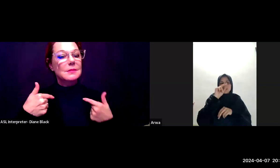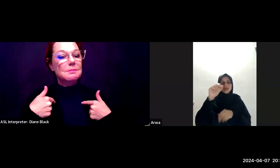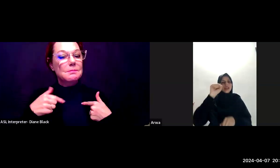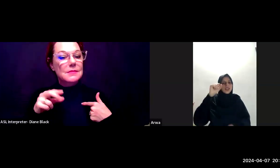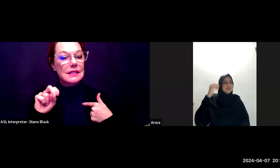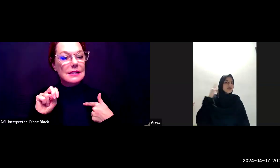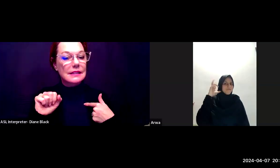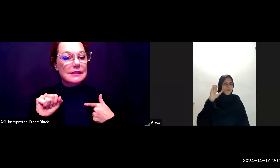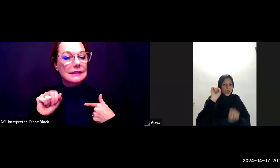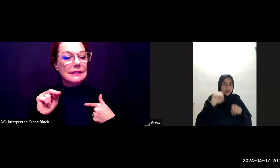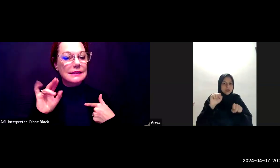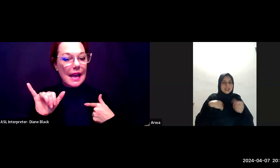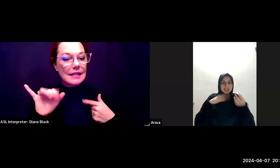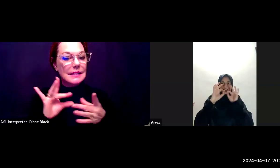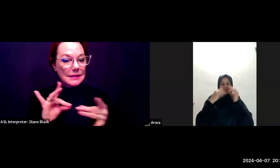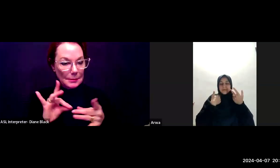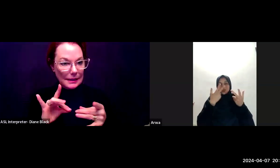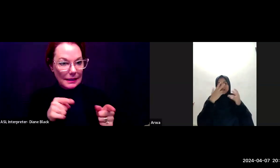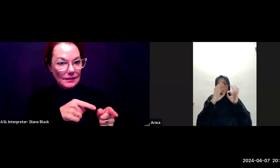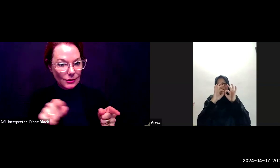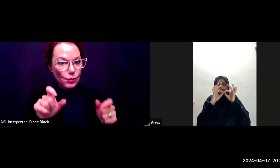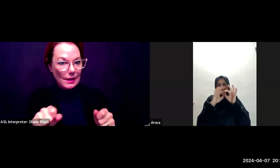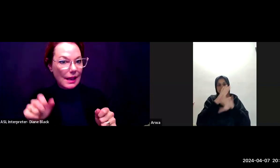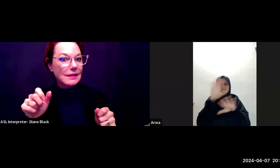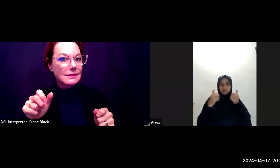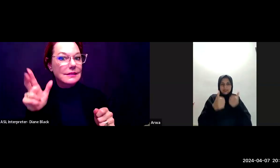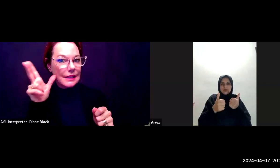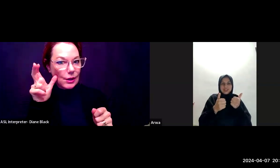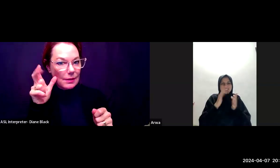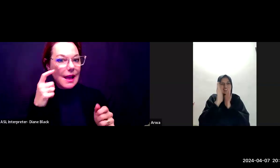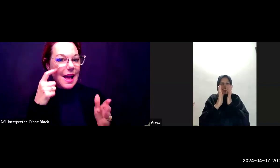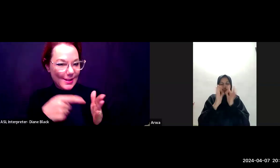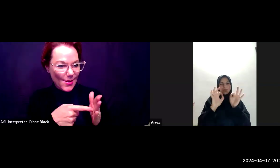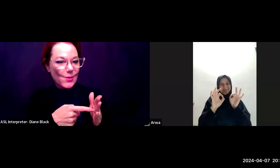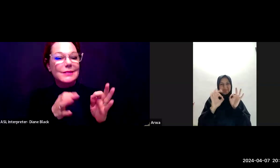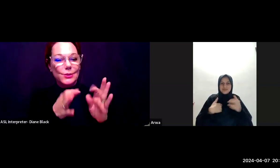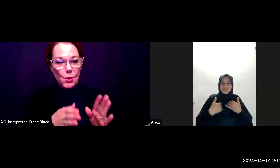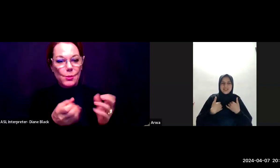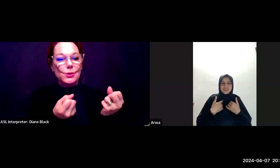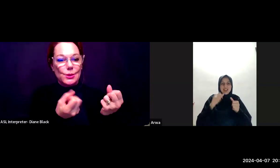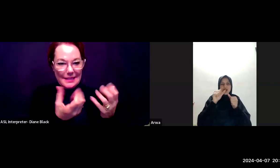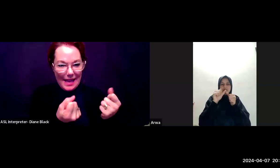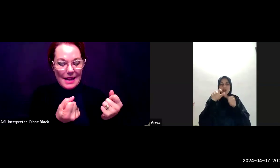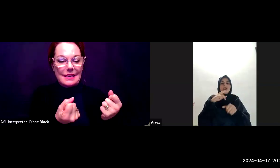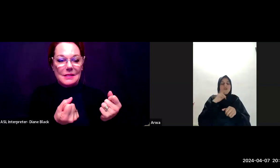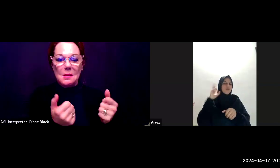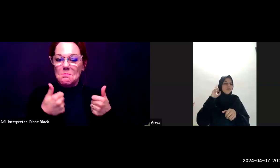look at the interpreters. okay they are signing so I'm guessing that my audio is working. um Dr